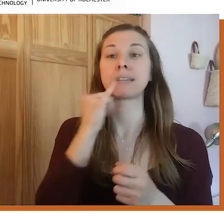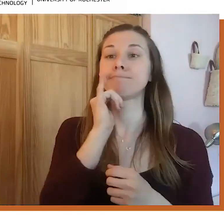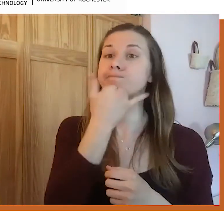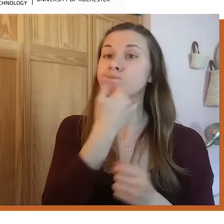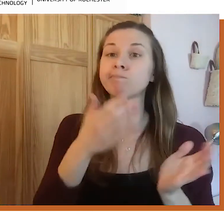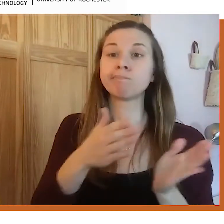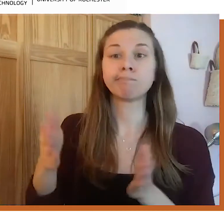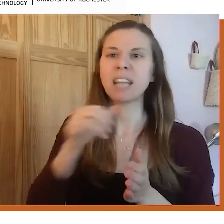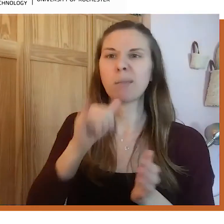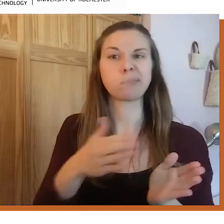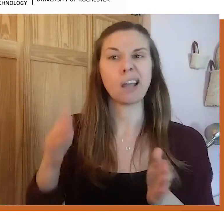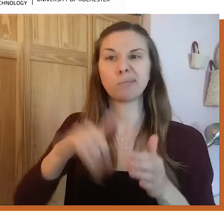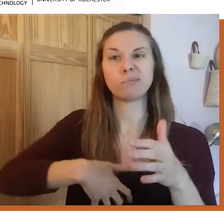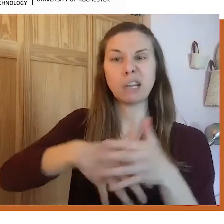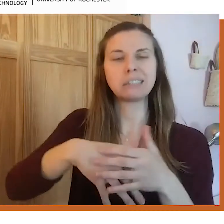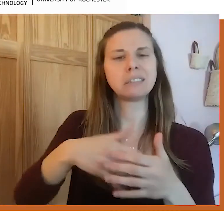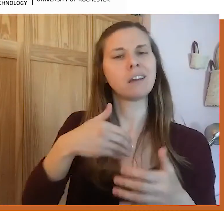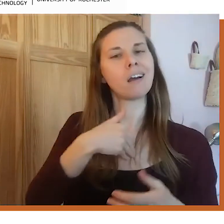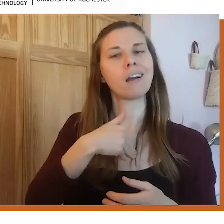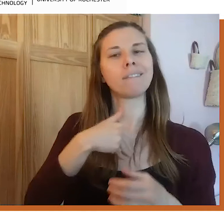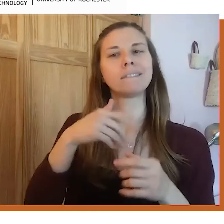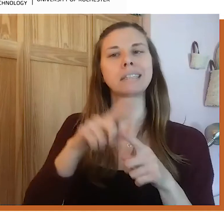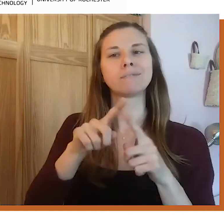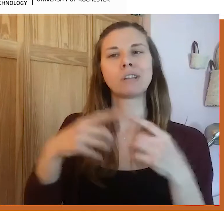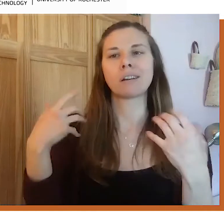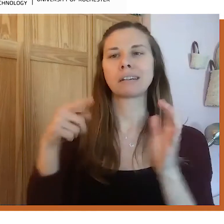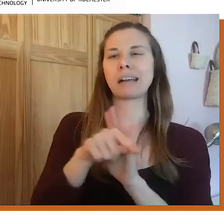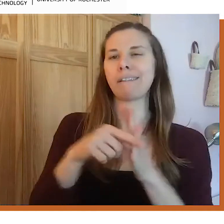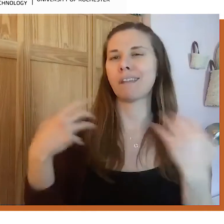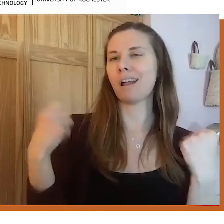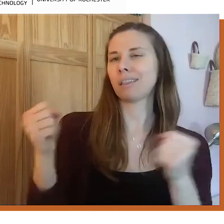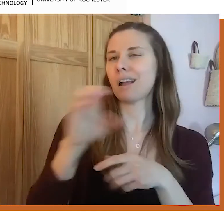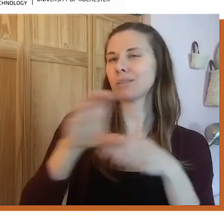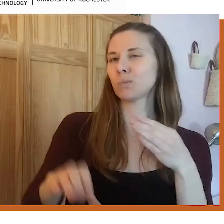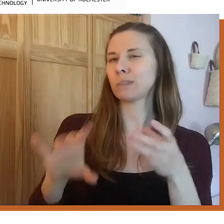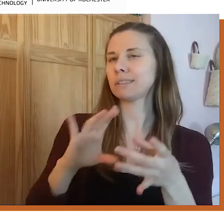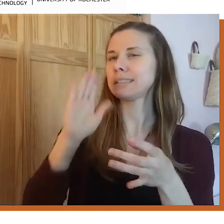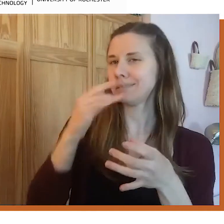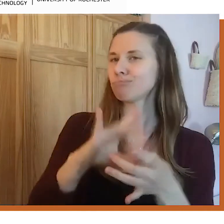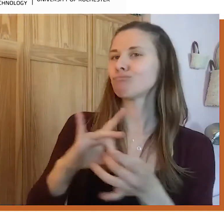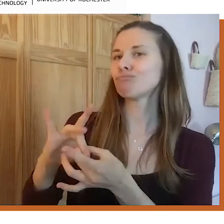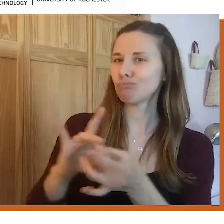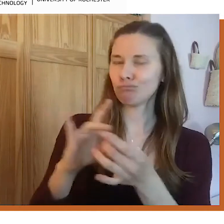and unplanned pregnancies do have some different health-- negative health consequences associated with them.